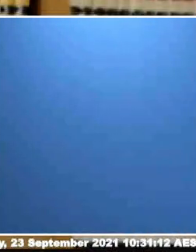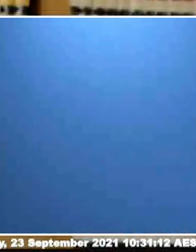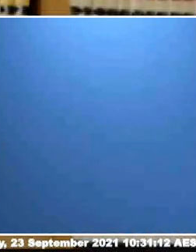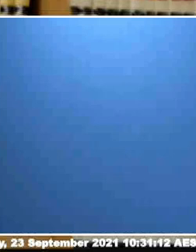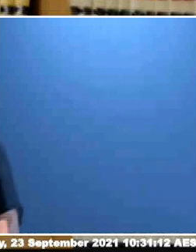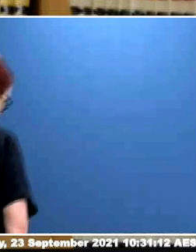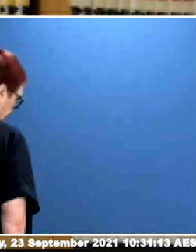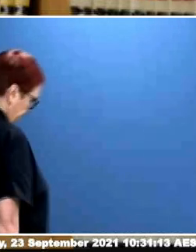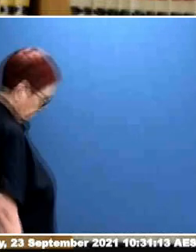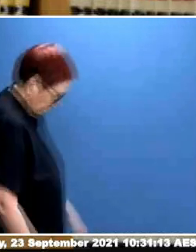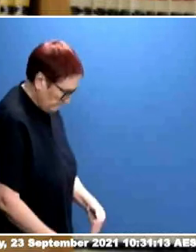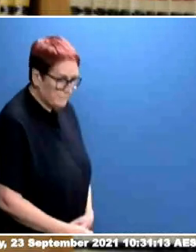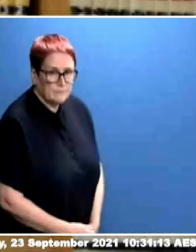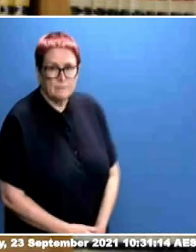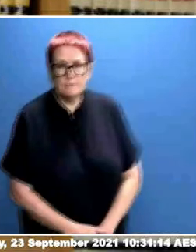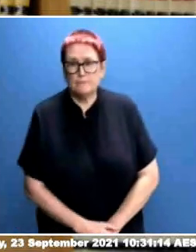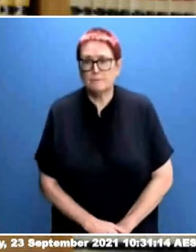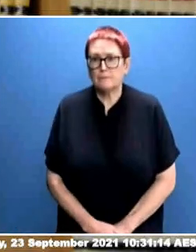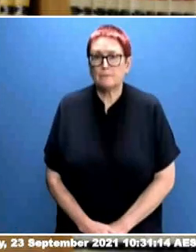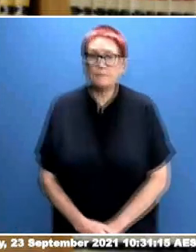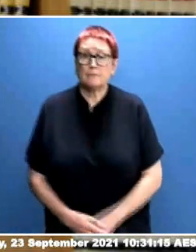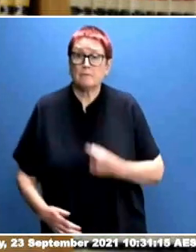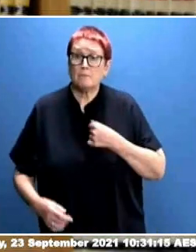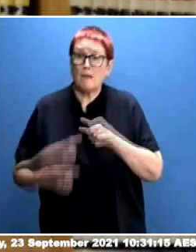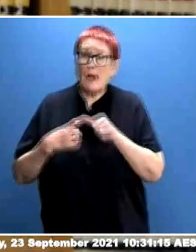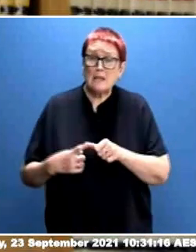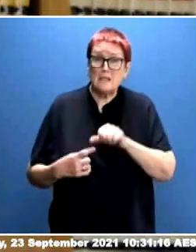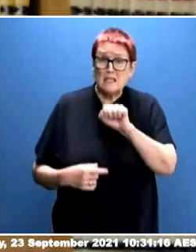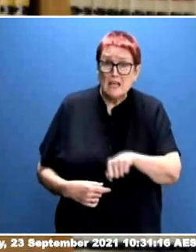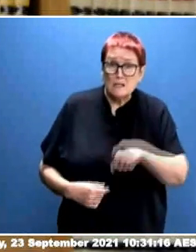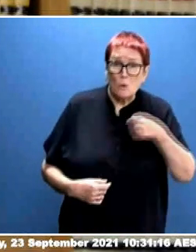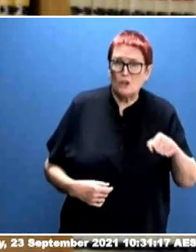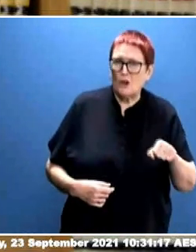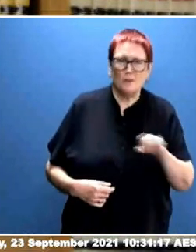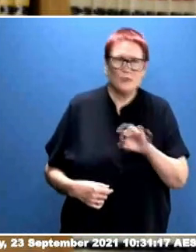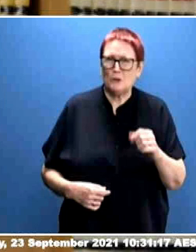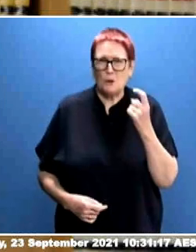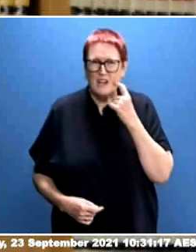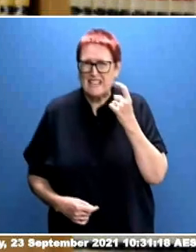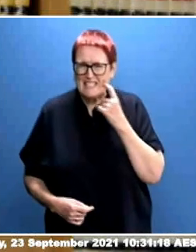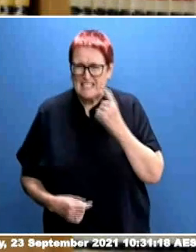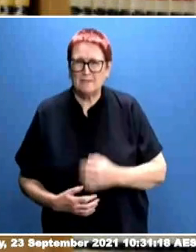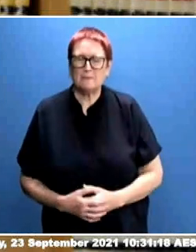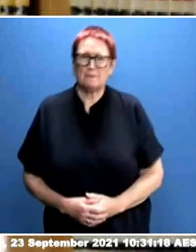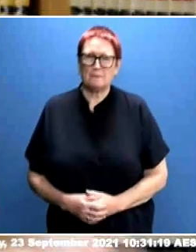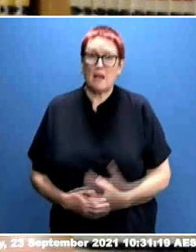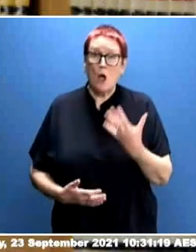in the sense that psychoeducation and therapeutic support and responding from a team does help a child in their journey